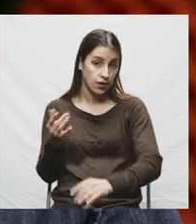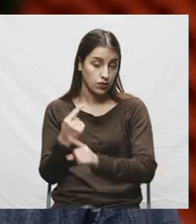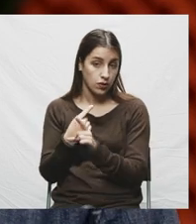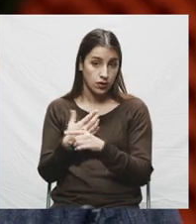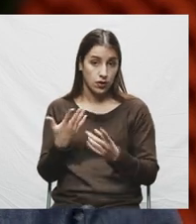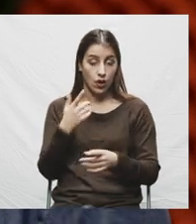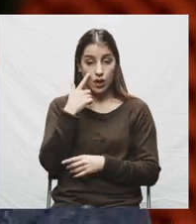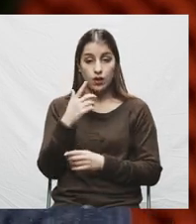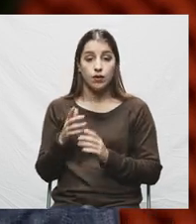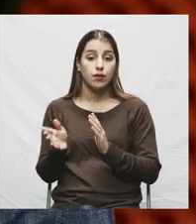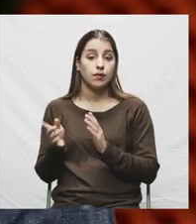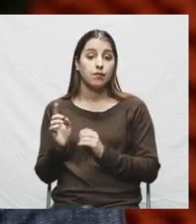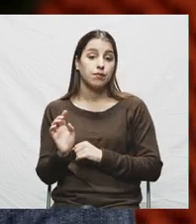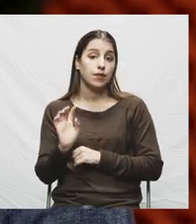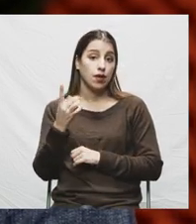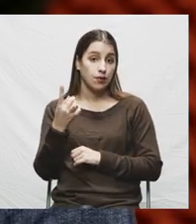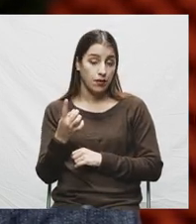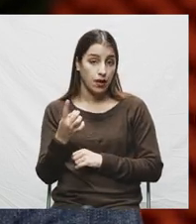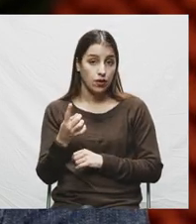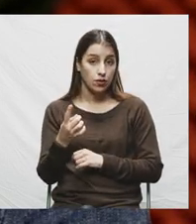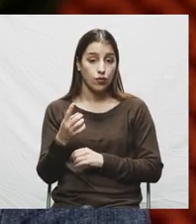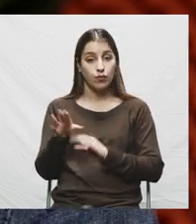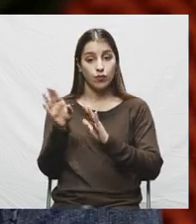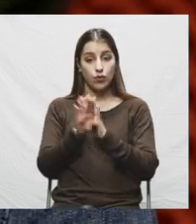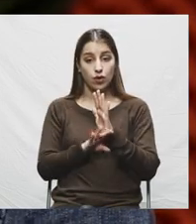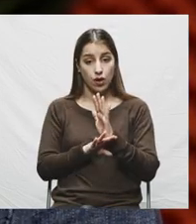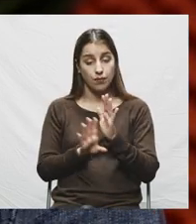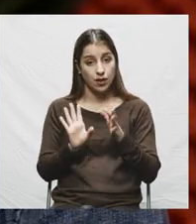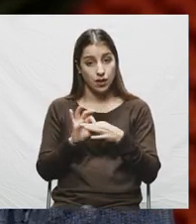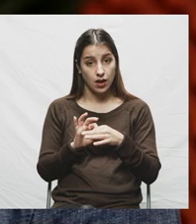First because the international programmers, mainly those linked to EUROPALIA,